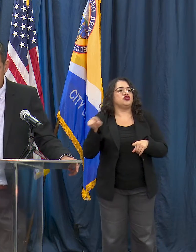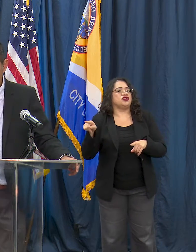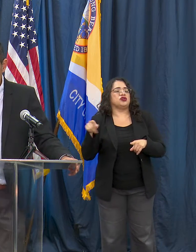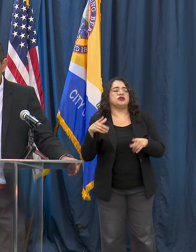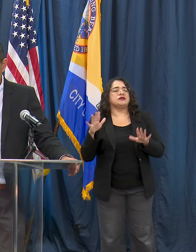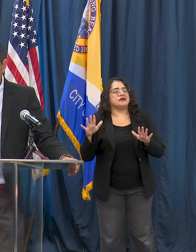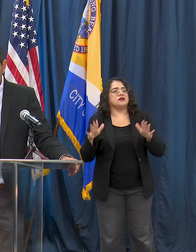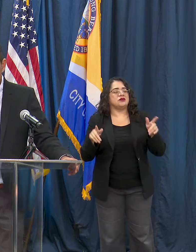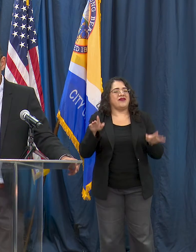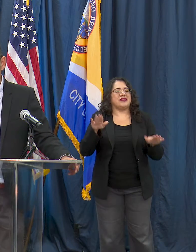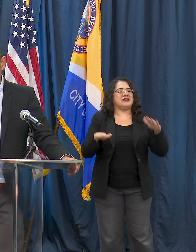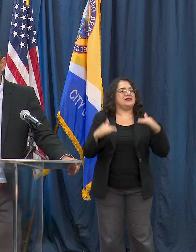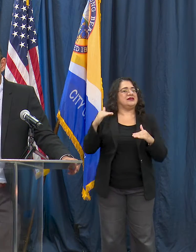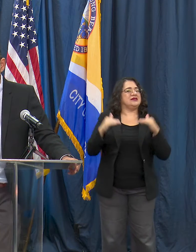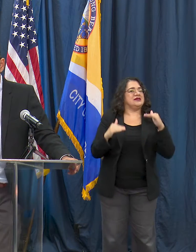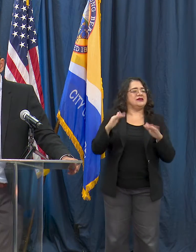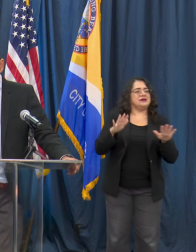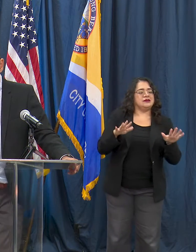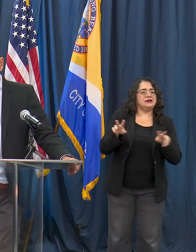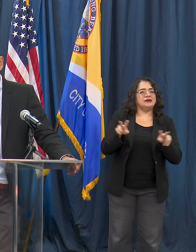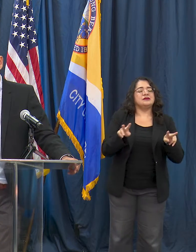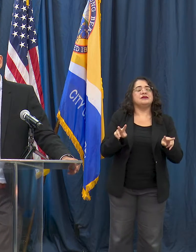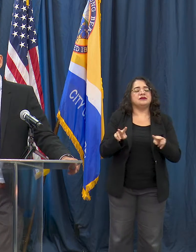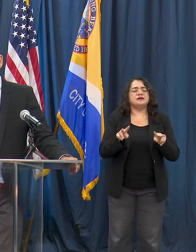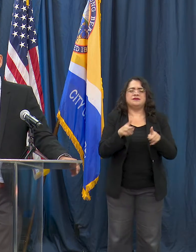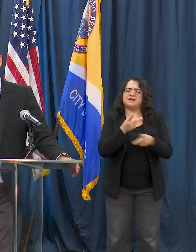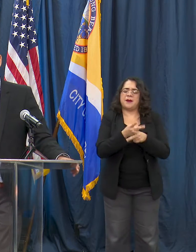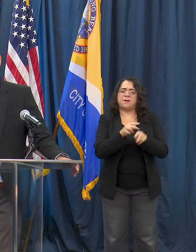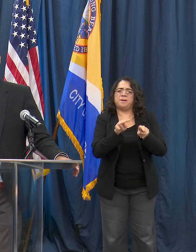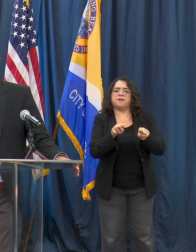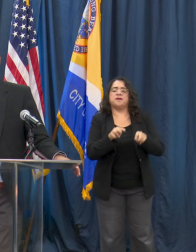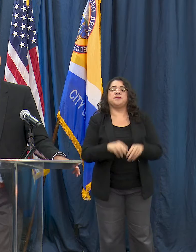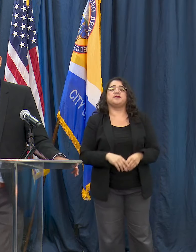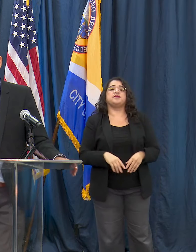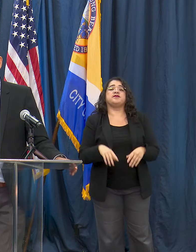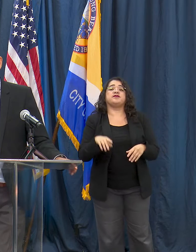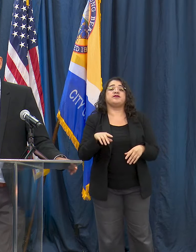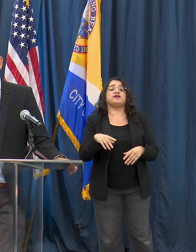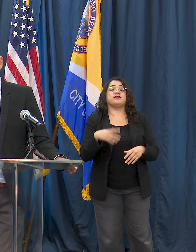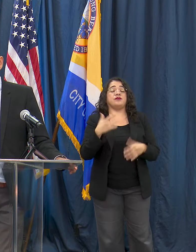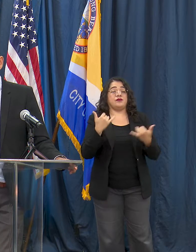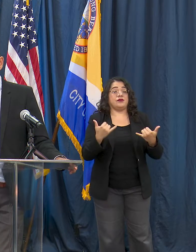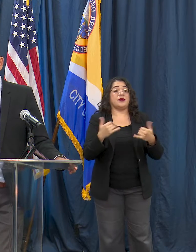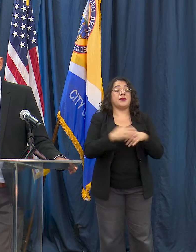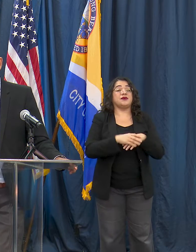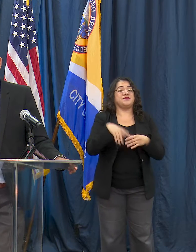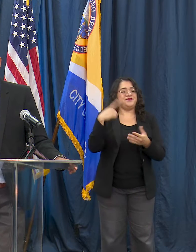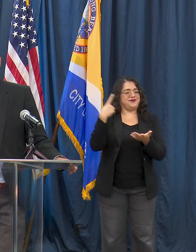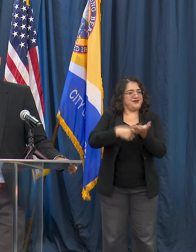about what's next. First, the governor on Friday, I believe